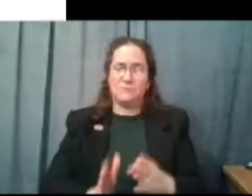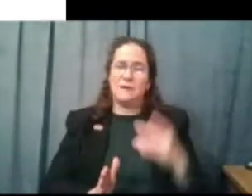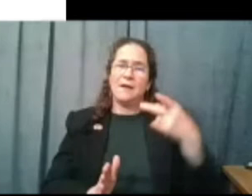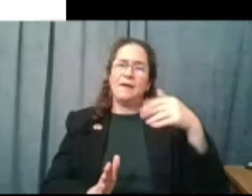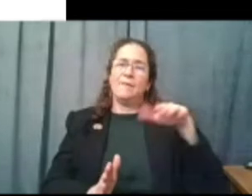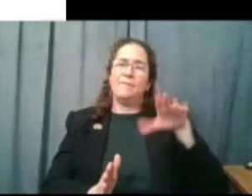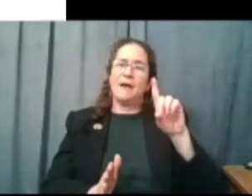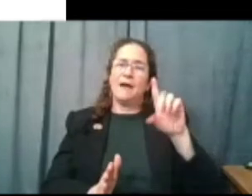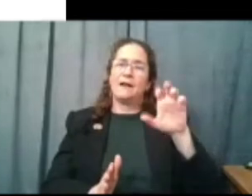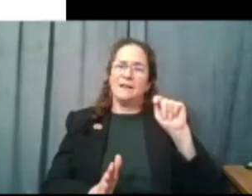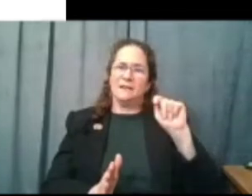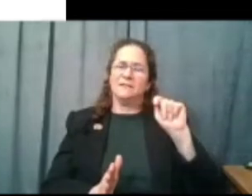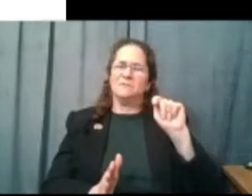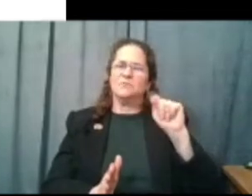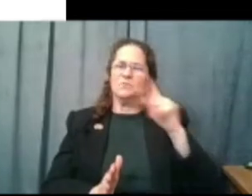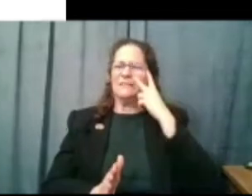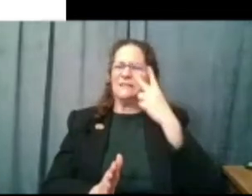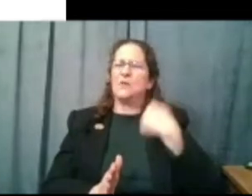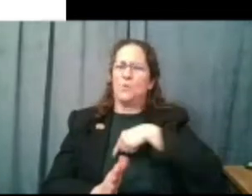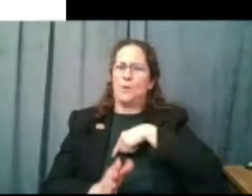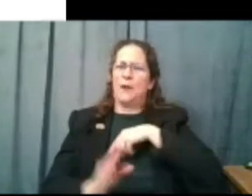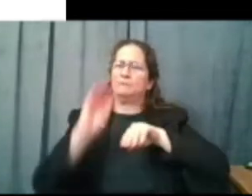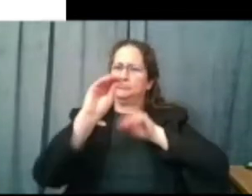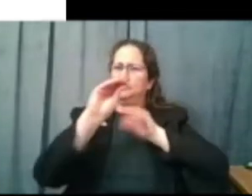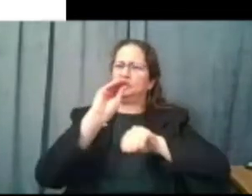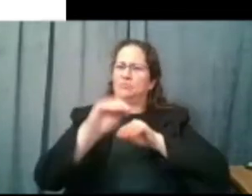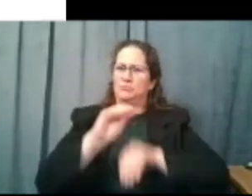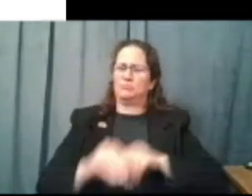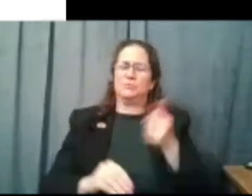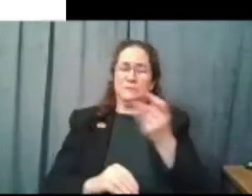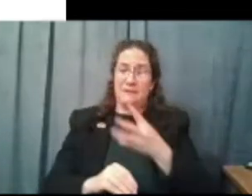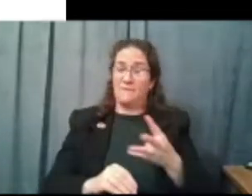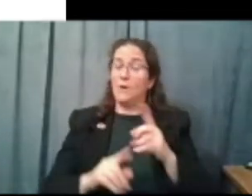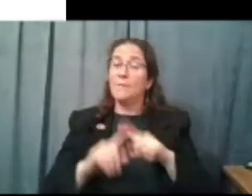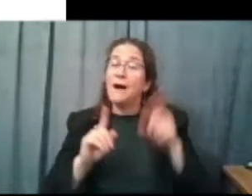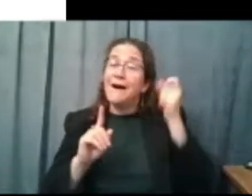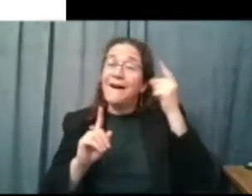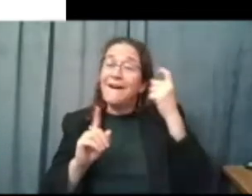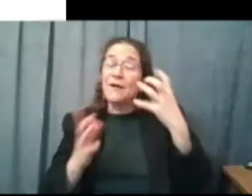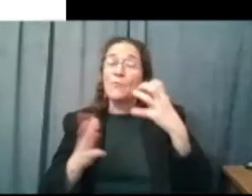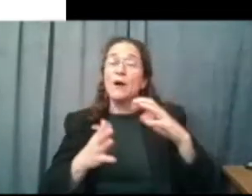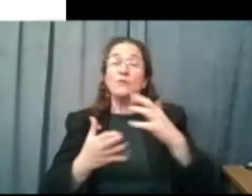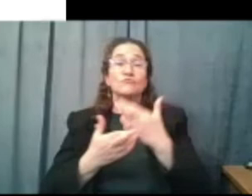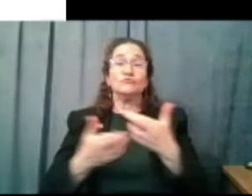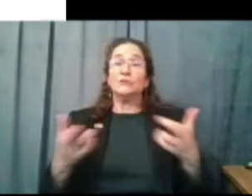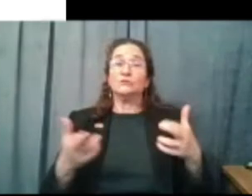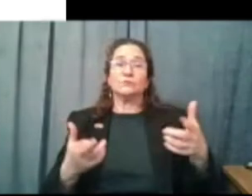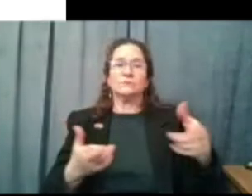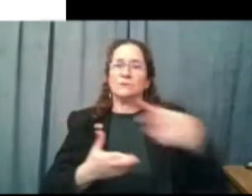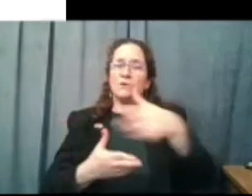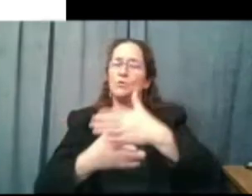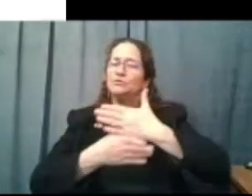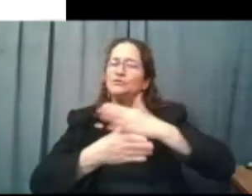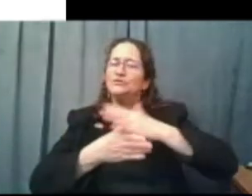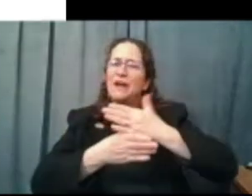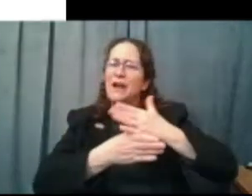for you to check out, but we really would like this to be a resource that everybody shares their examples of some checklists that we could be using.